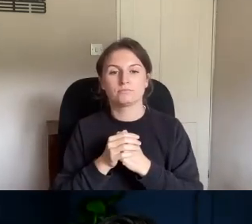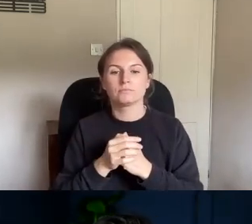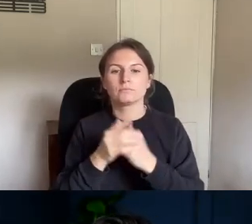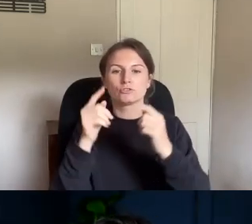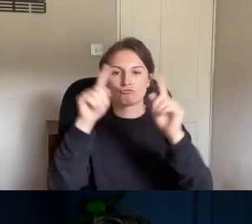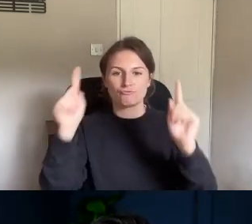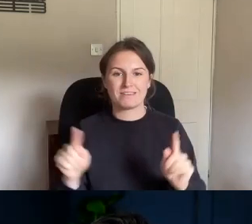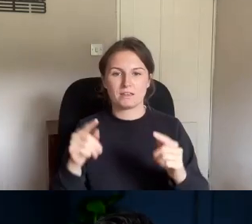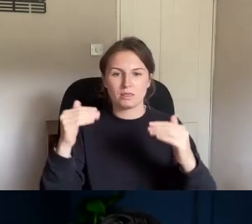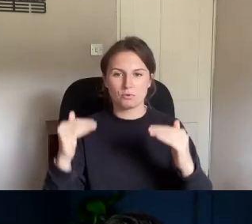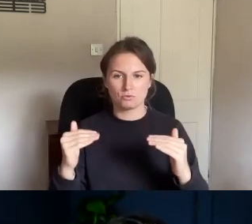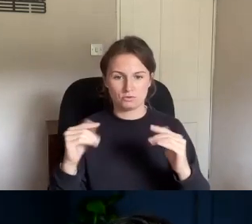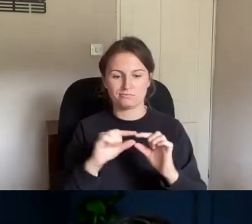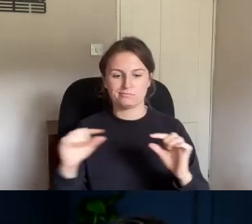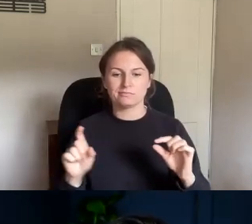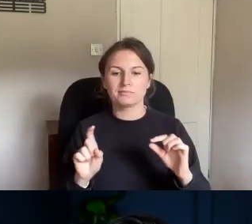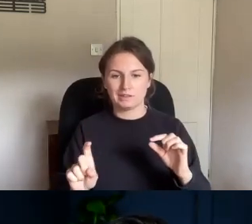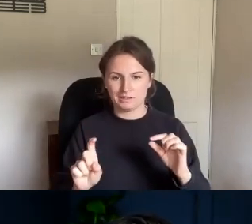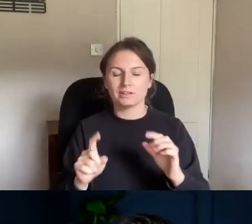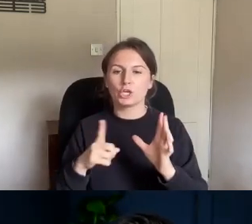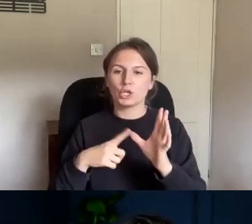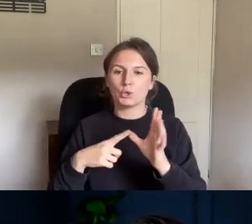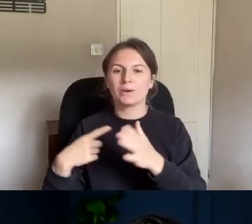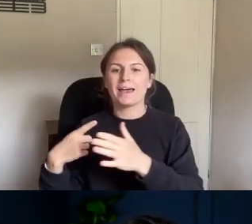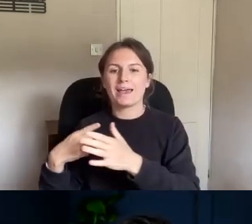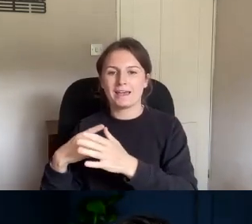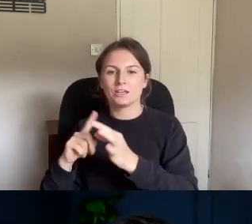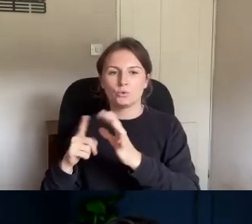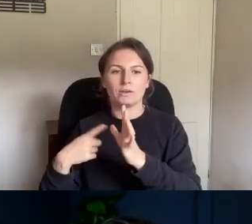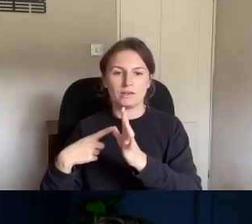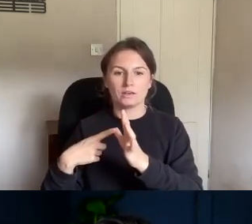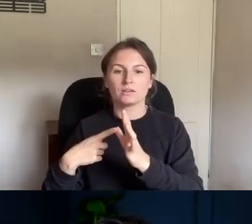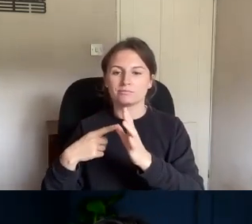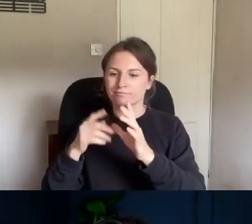If you click that, you can add your questions in there, and we'll get to anything that you want to ask